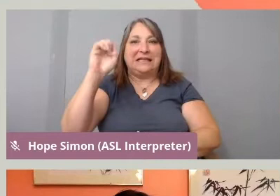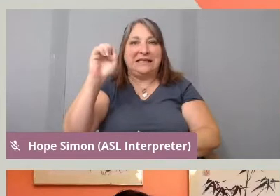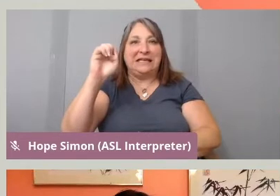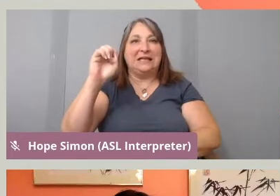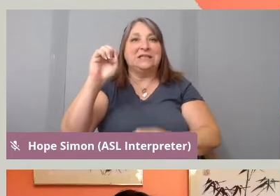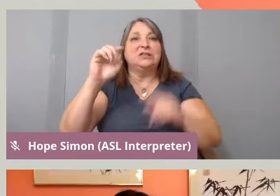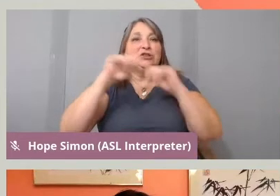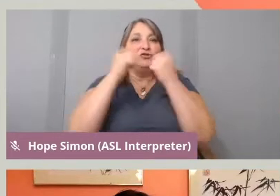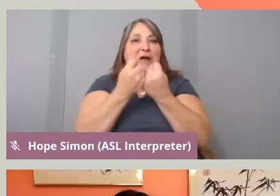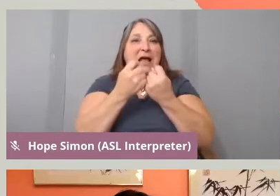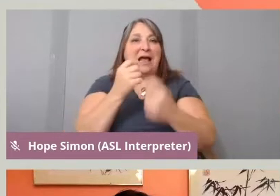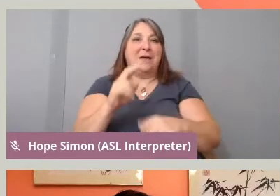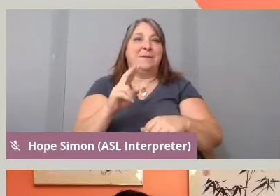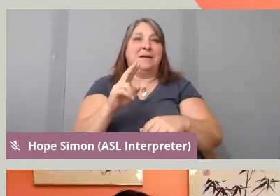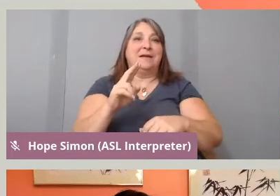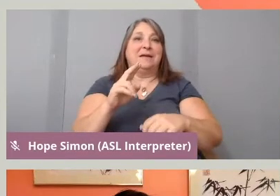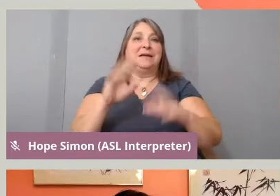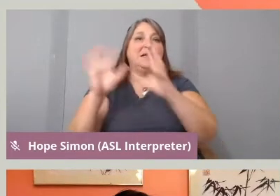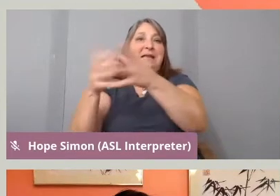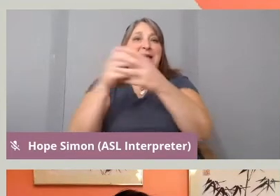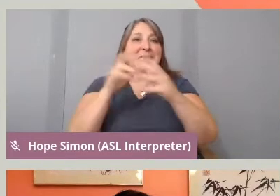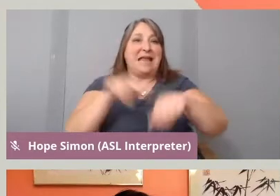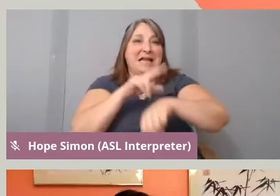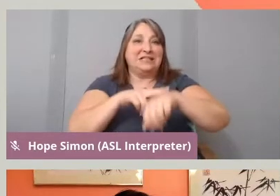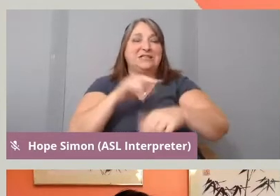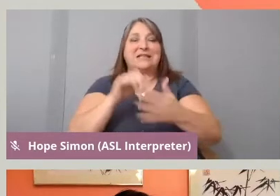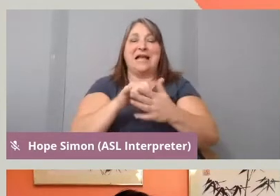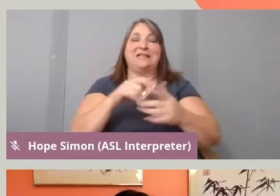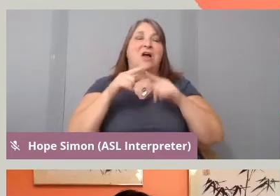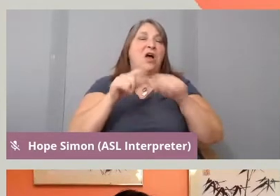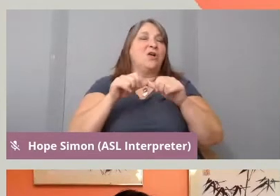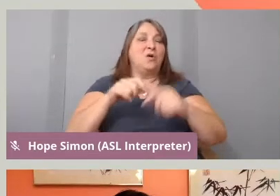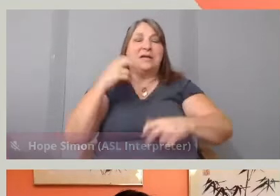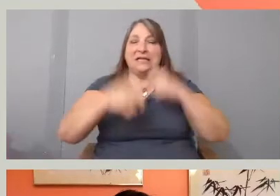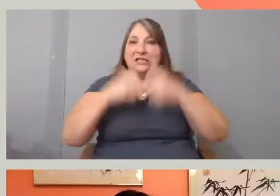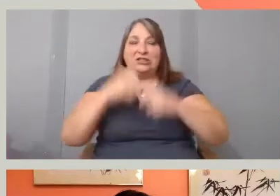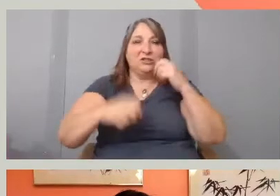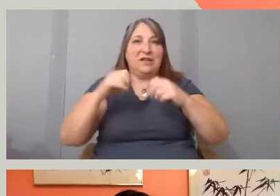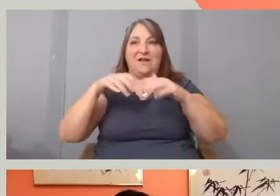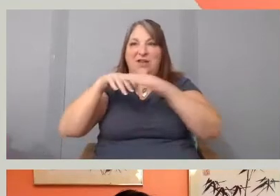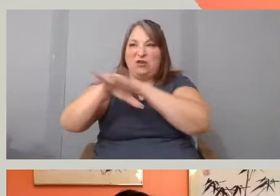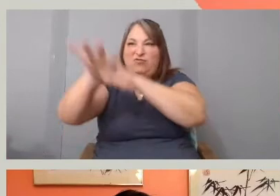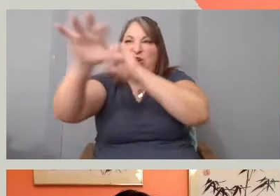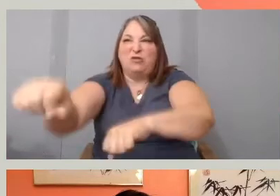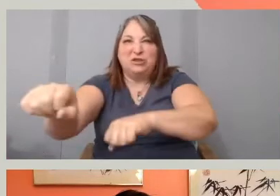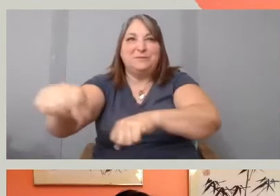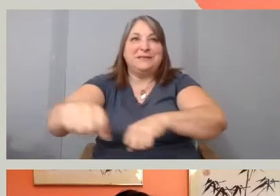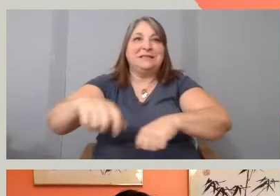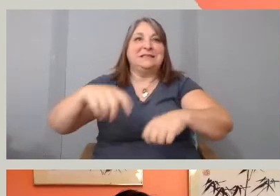ongoing issues of encroachment, territorial rights, water rights. This is a new place for me so I'm